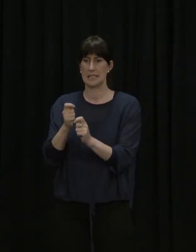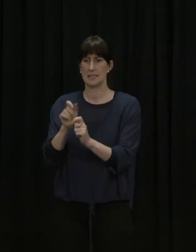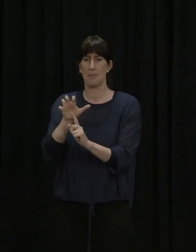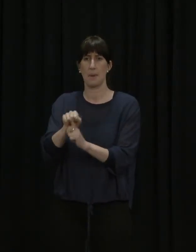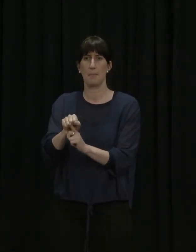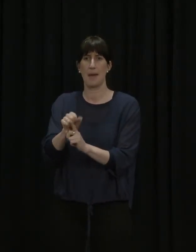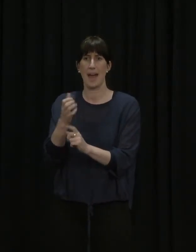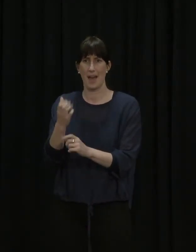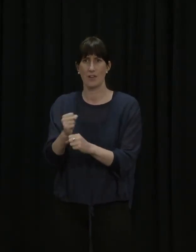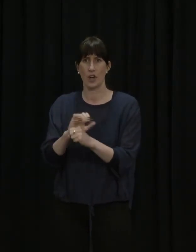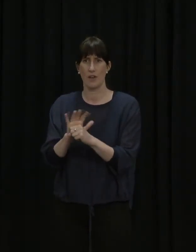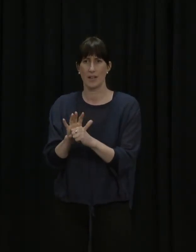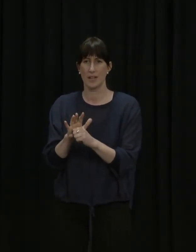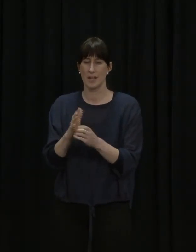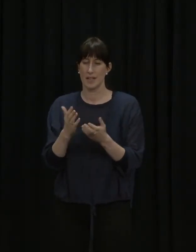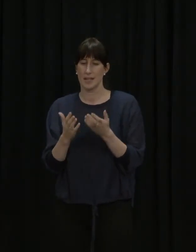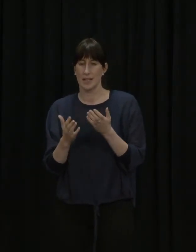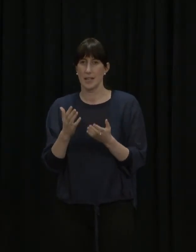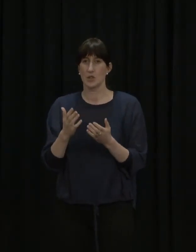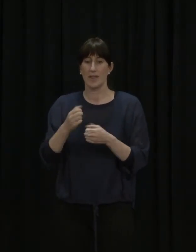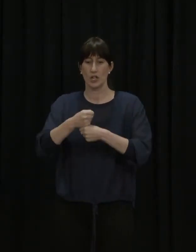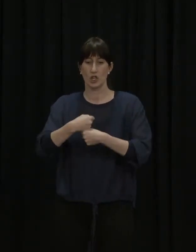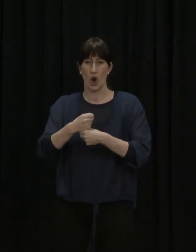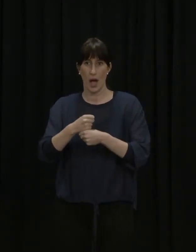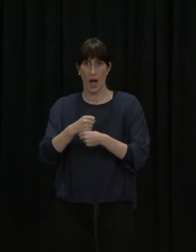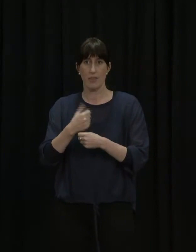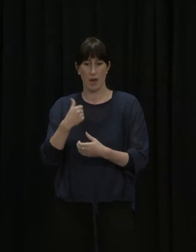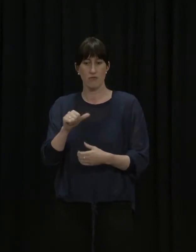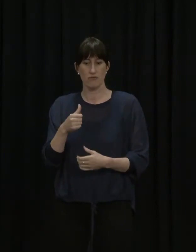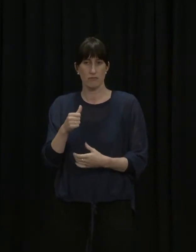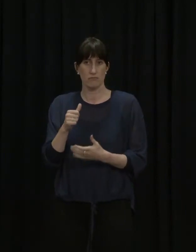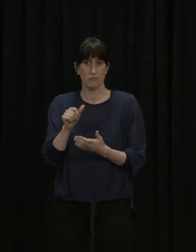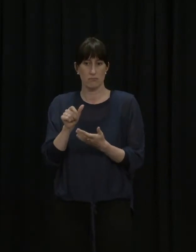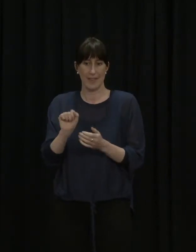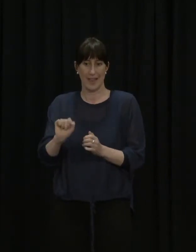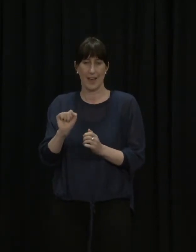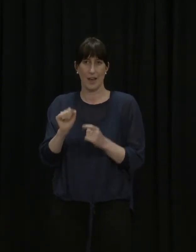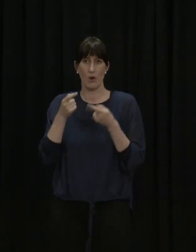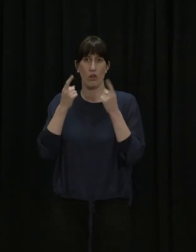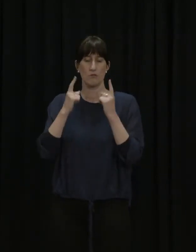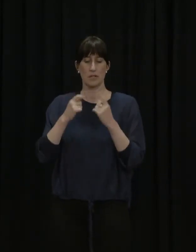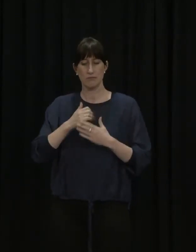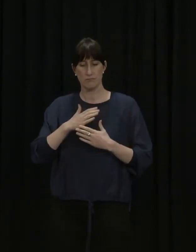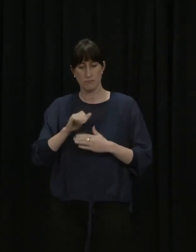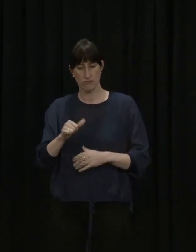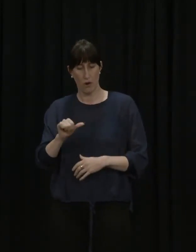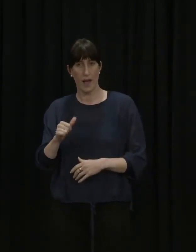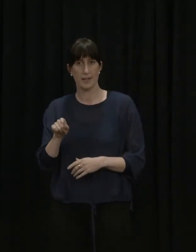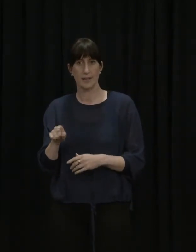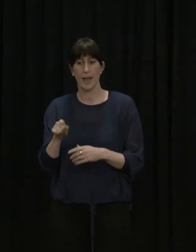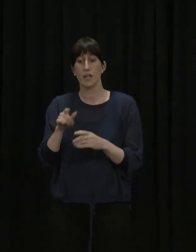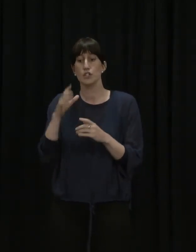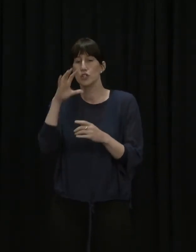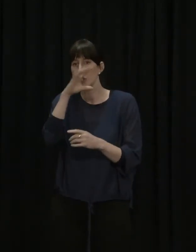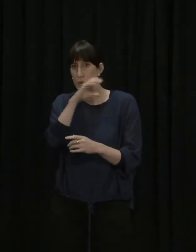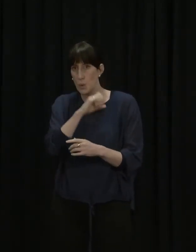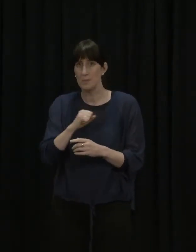they returned a positive test